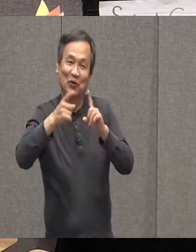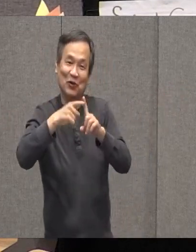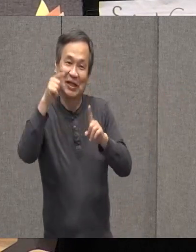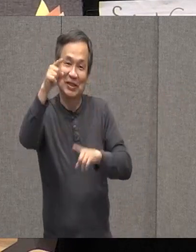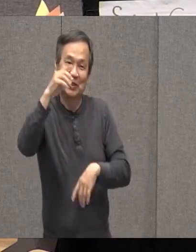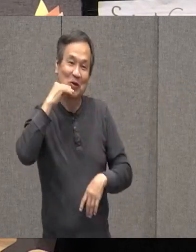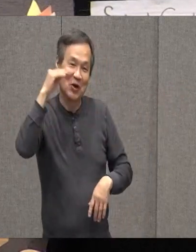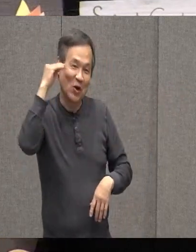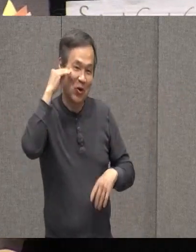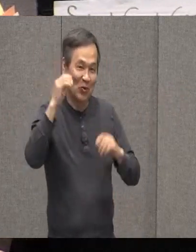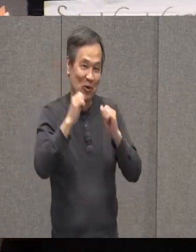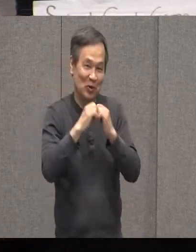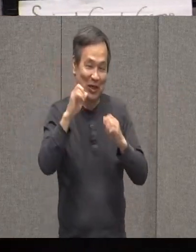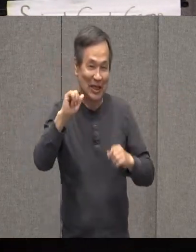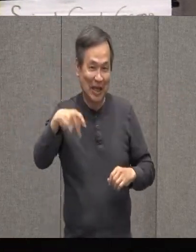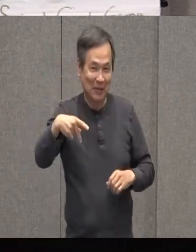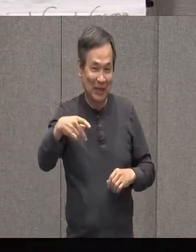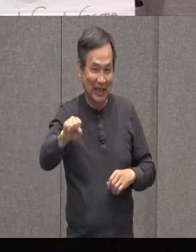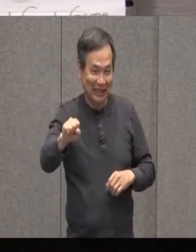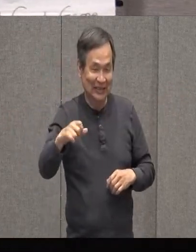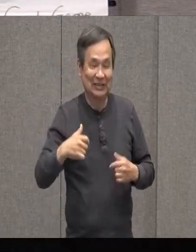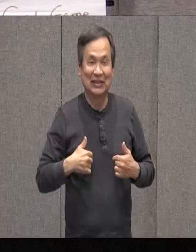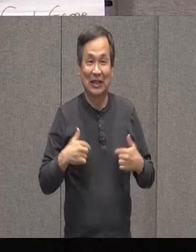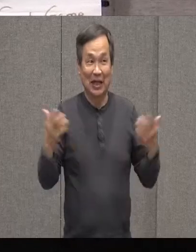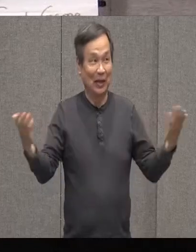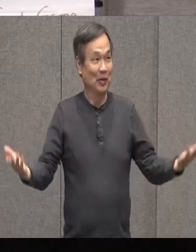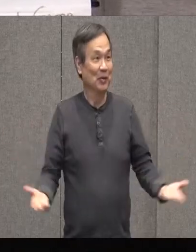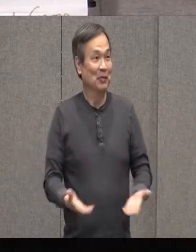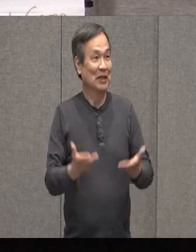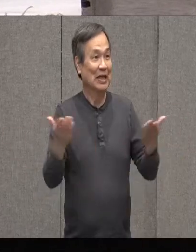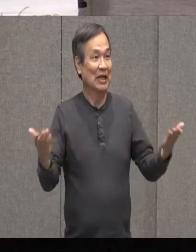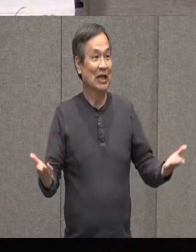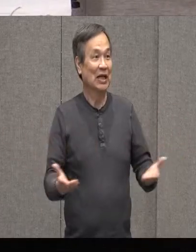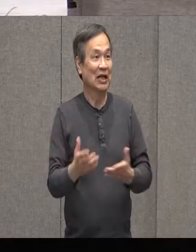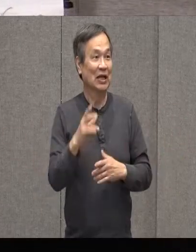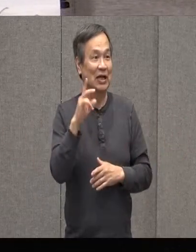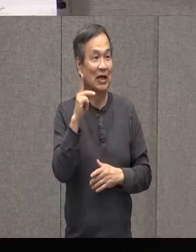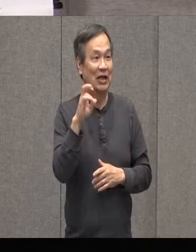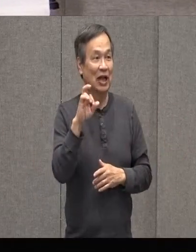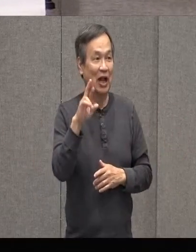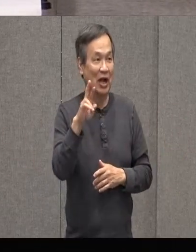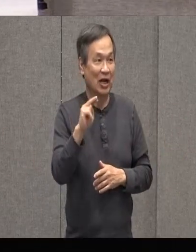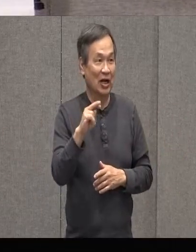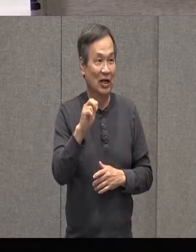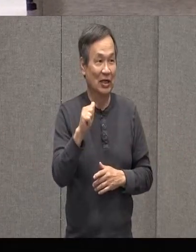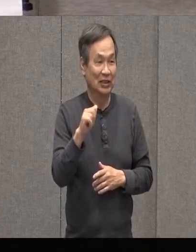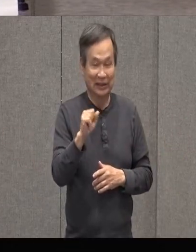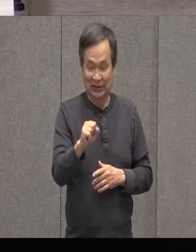this is Miss Karnas here back with another a read aloud, a math read aloud for you.